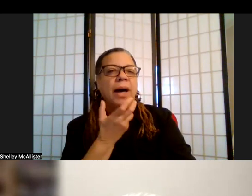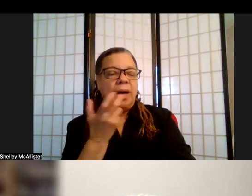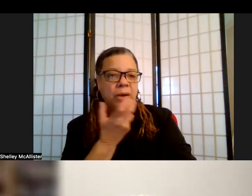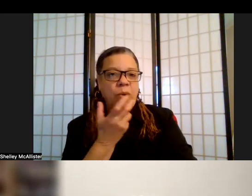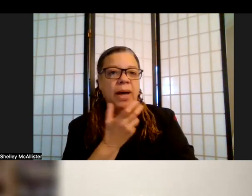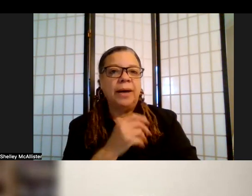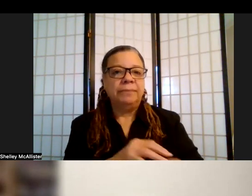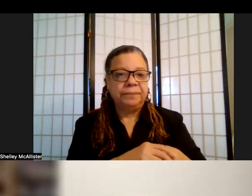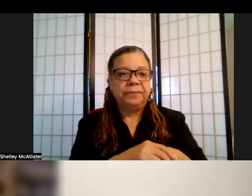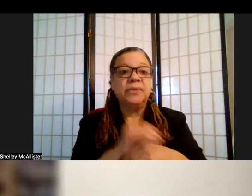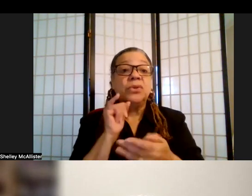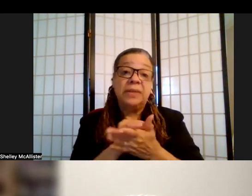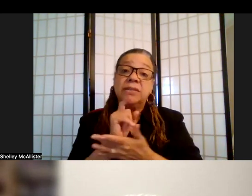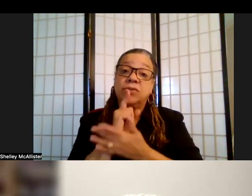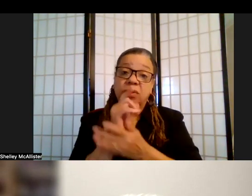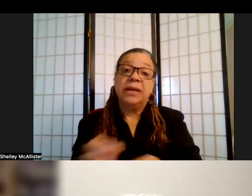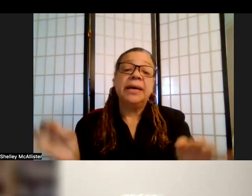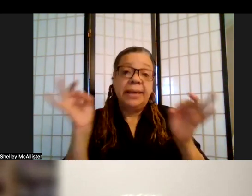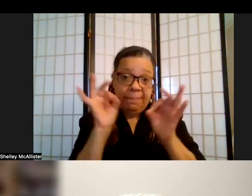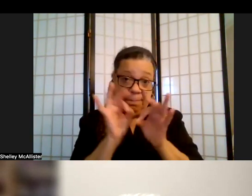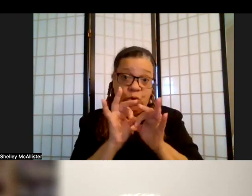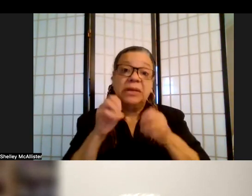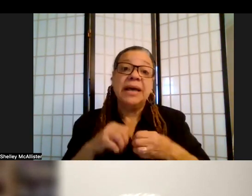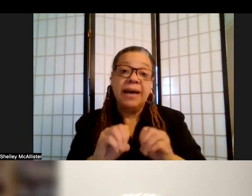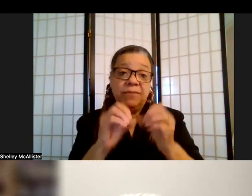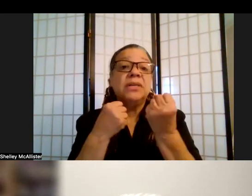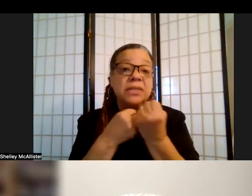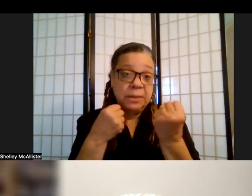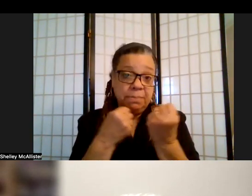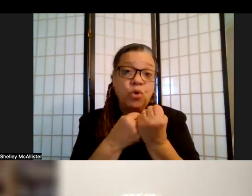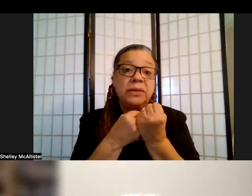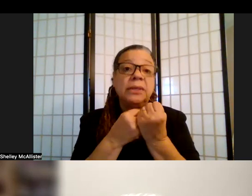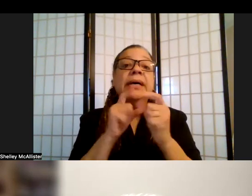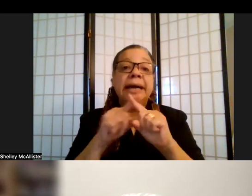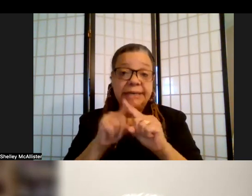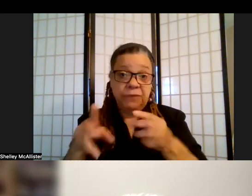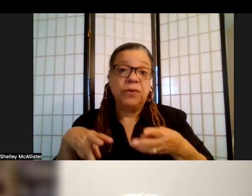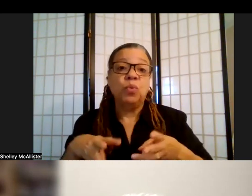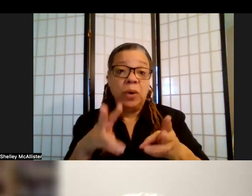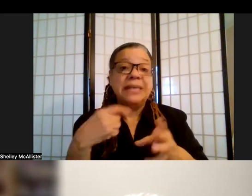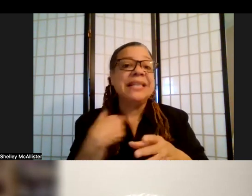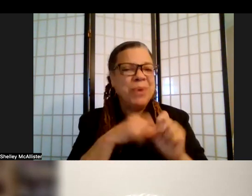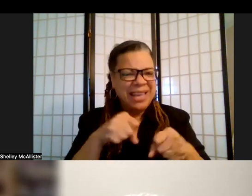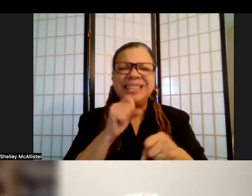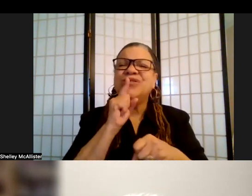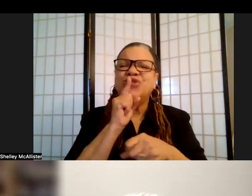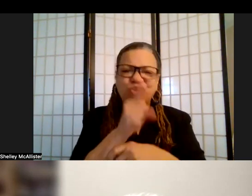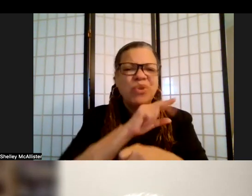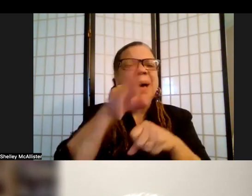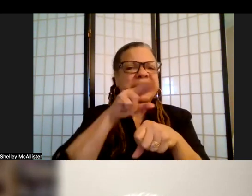So, that's a very important effort to support in the various ways that we can, absolutely. I would say that that's, that's really